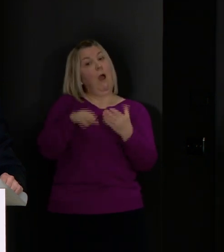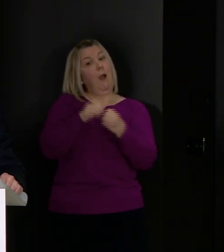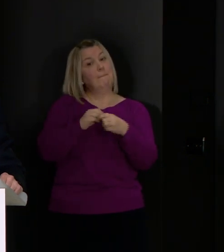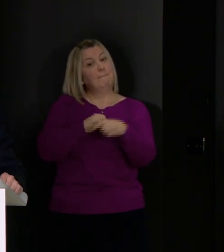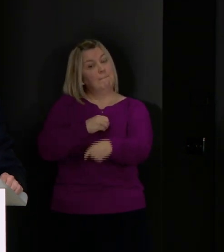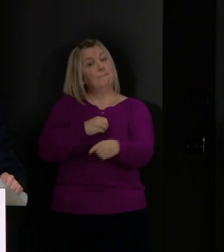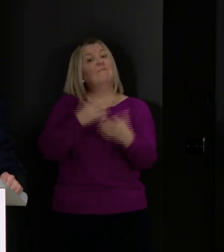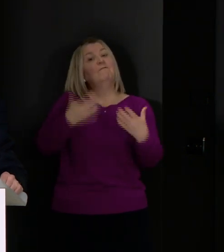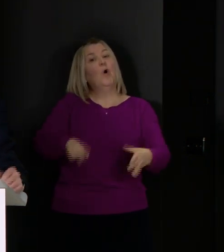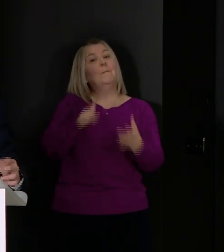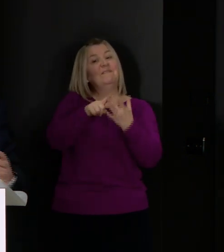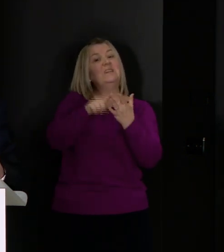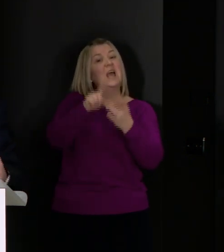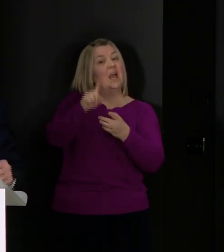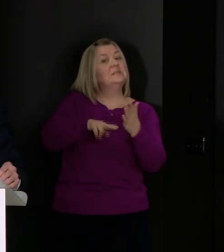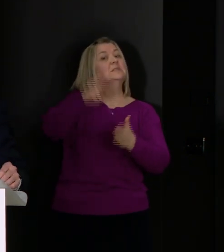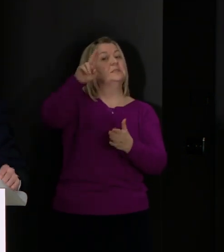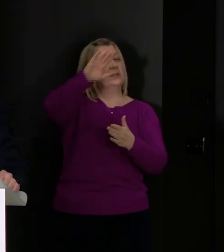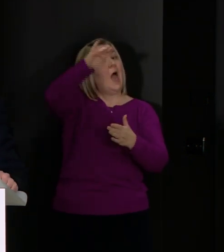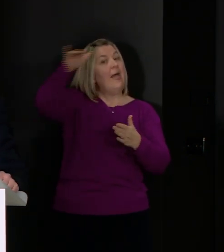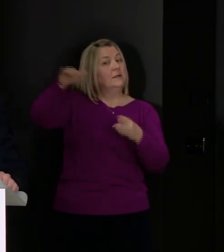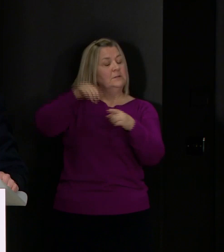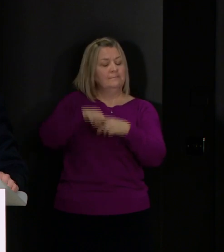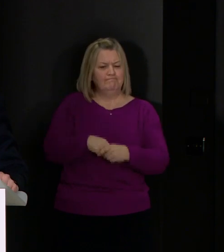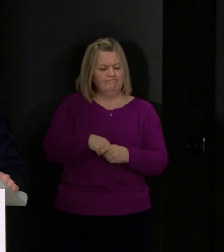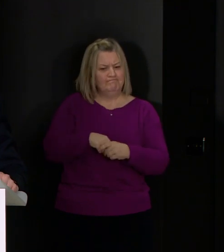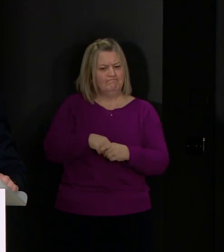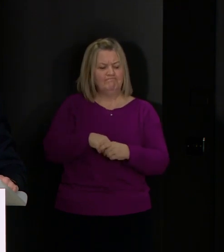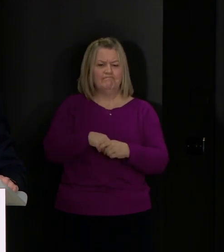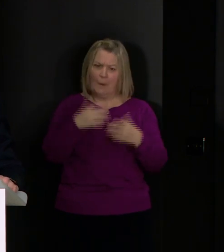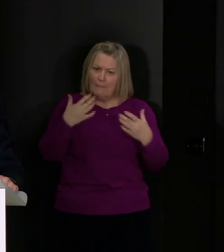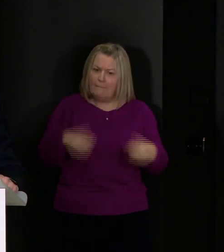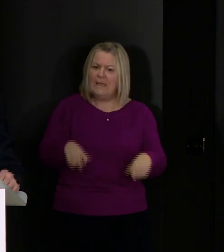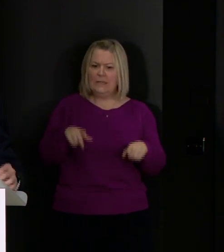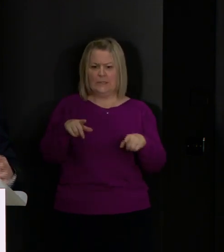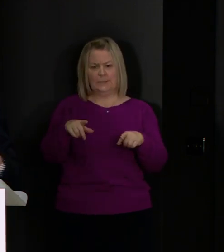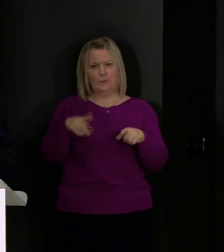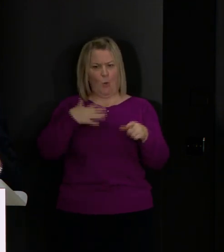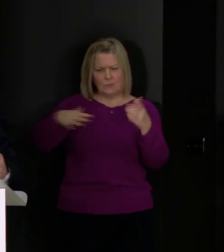a very controlled environment where people were able to manage the volume of